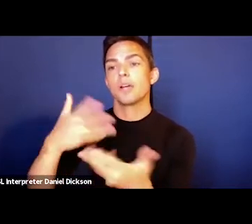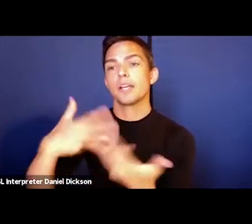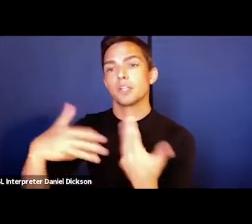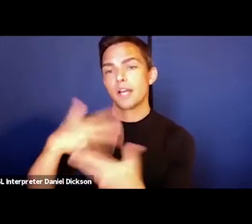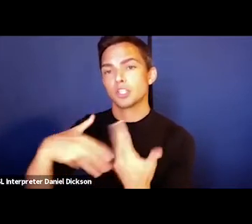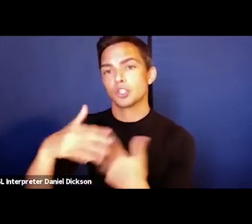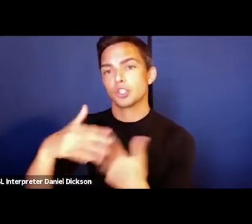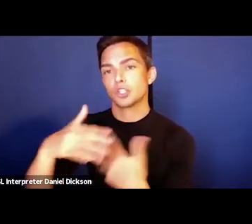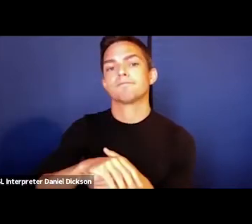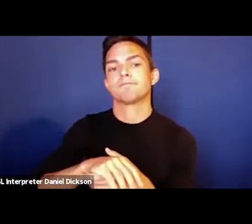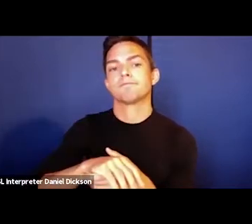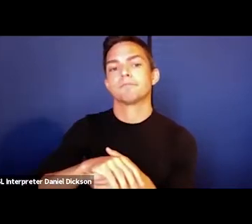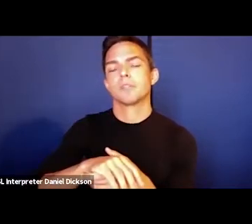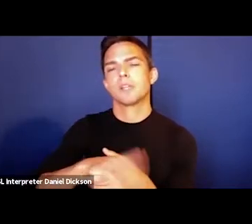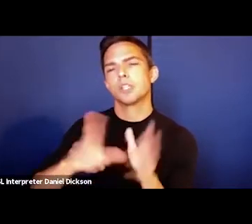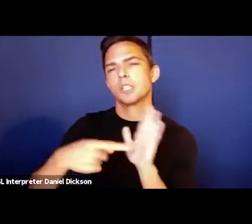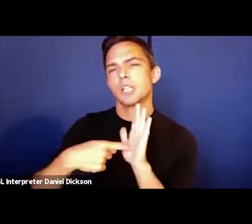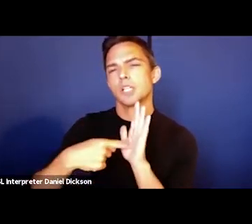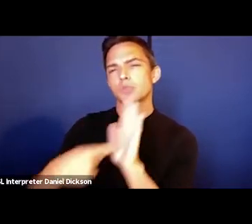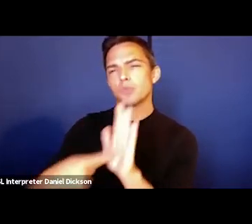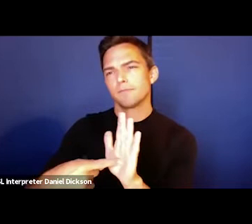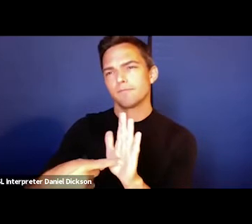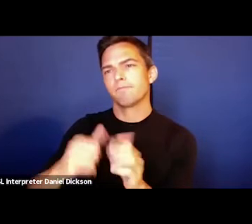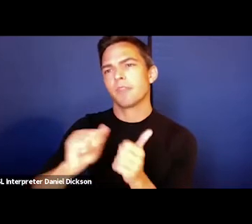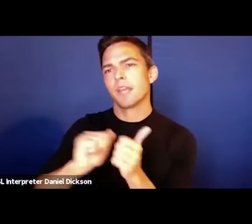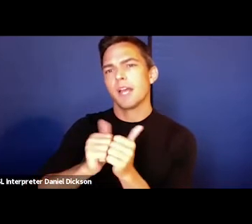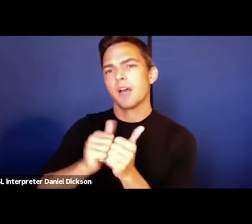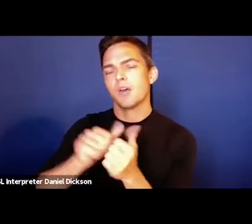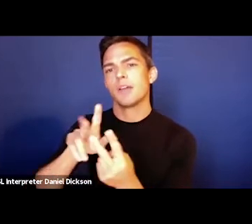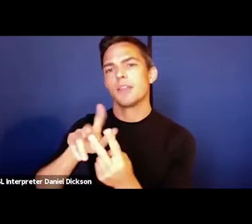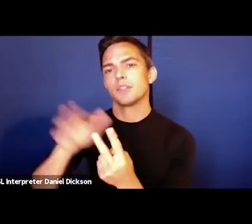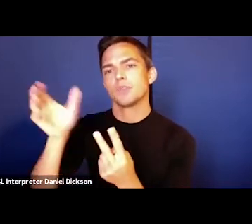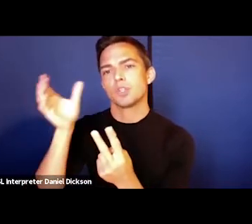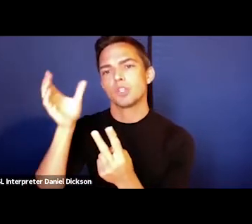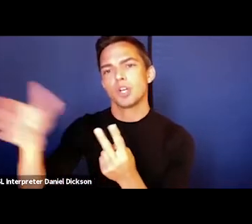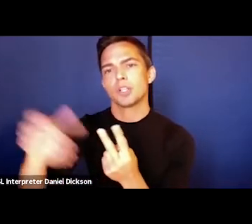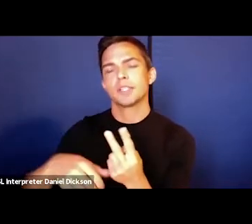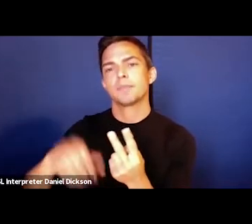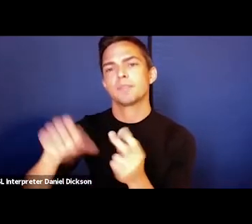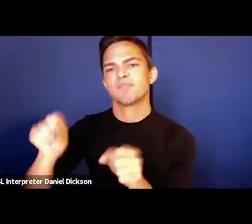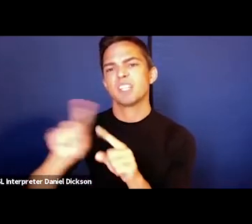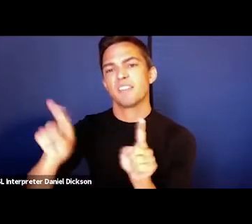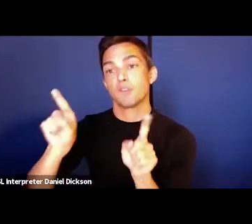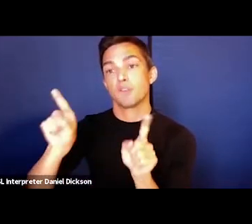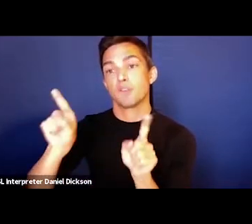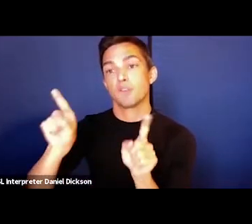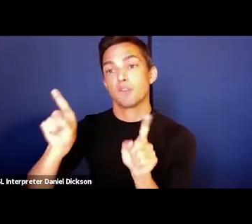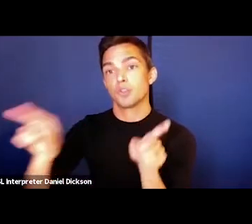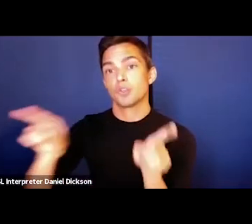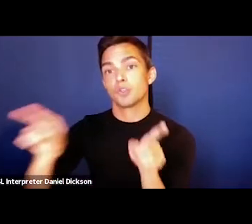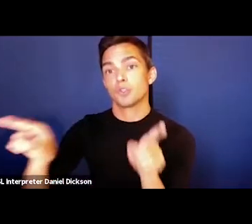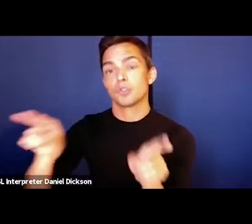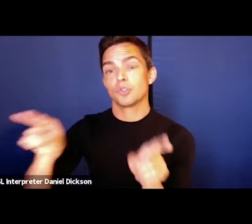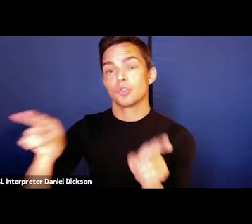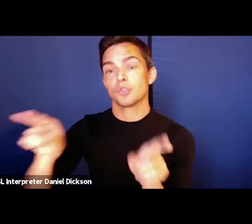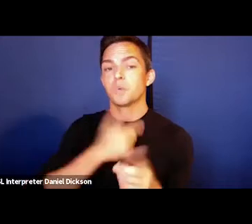So to illustrate just how these two concepts can differ, we may have an example of an